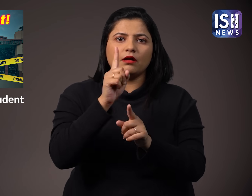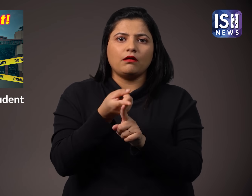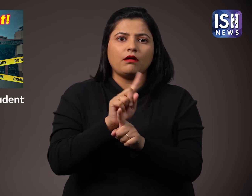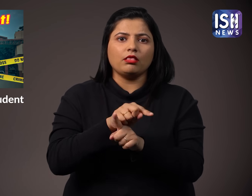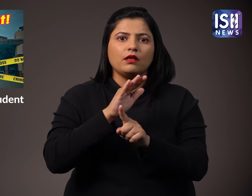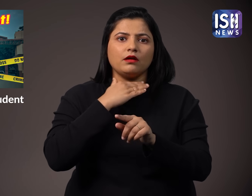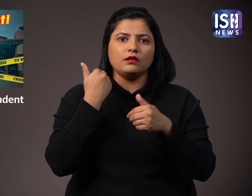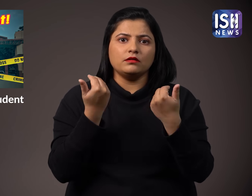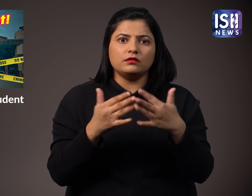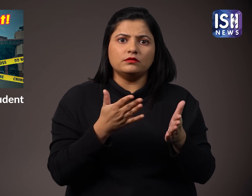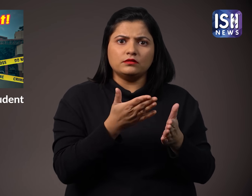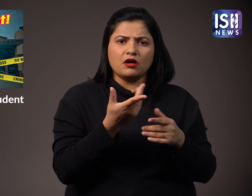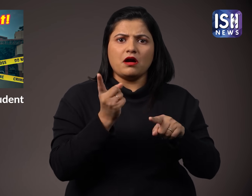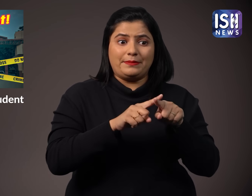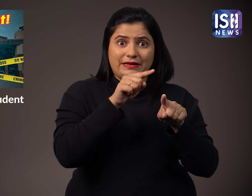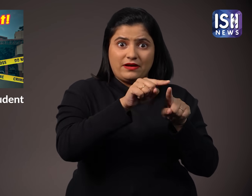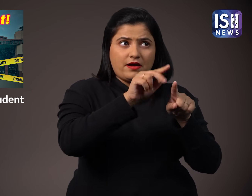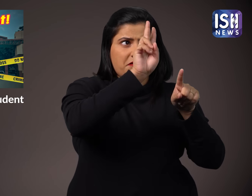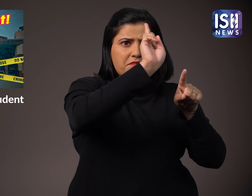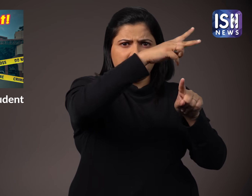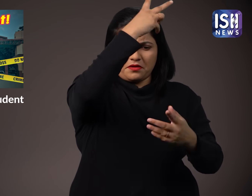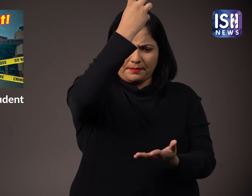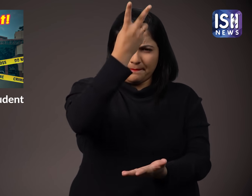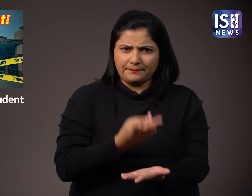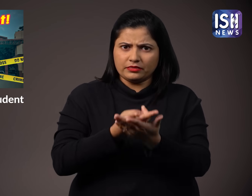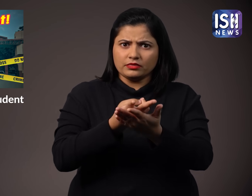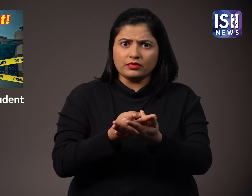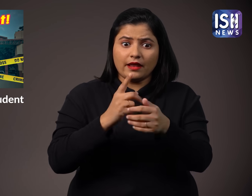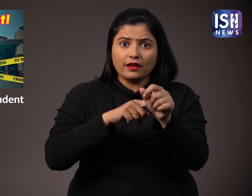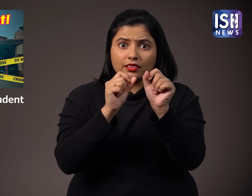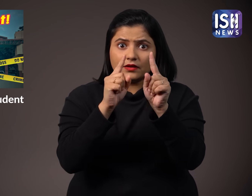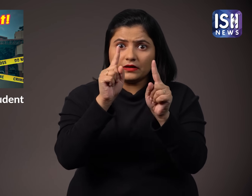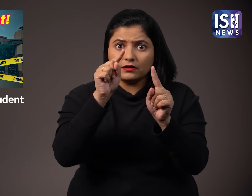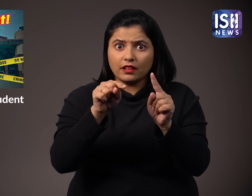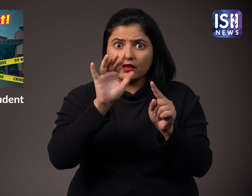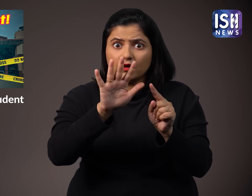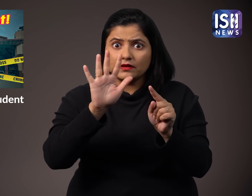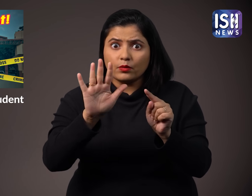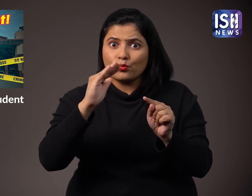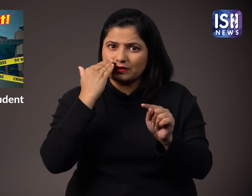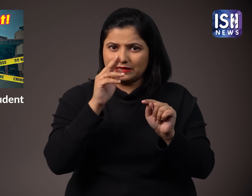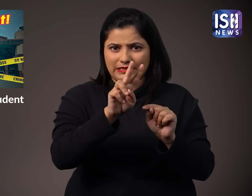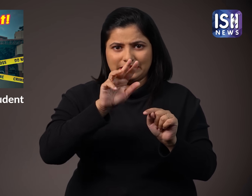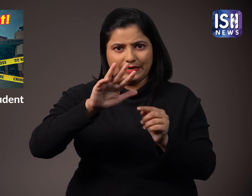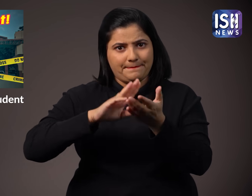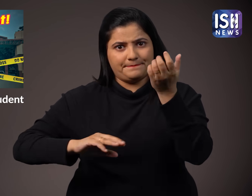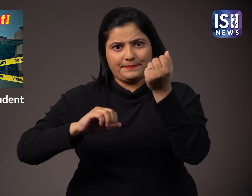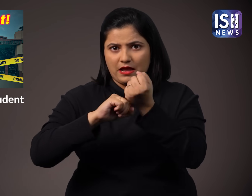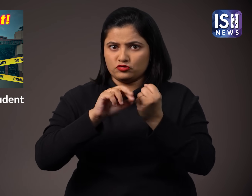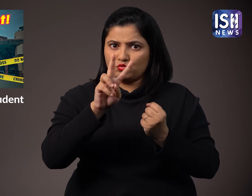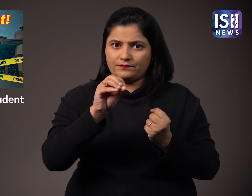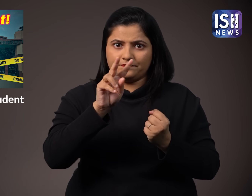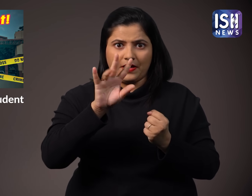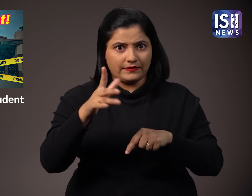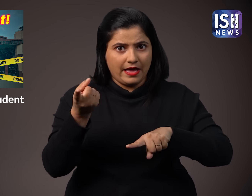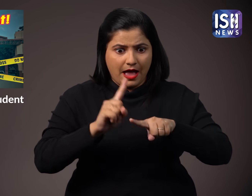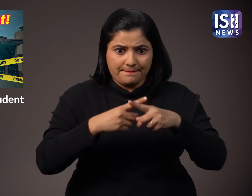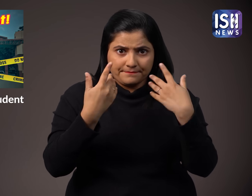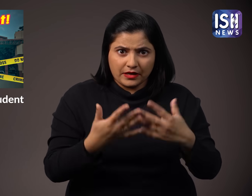However, just a day before his birthday, he committed suicide at 11:55 pm on 29th March.